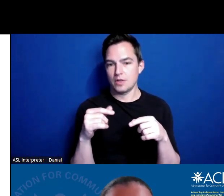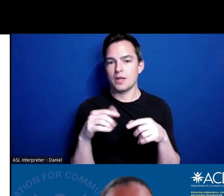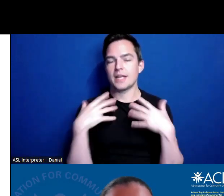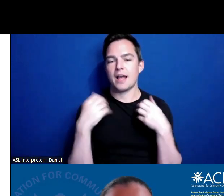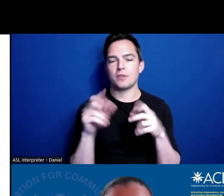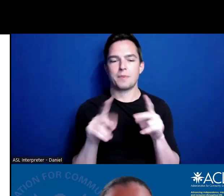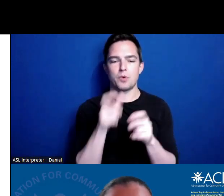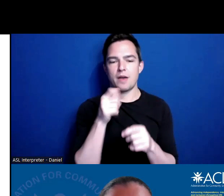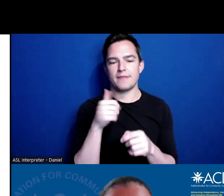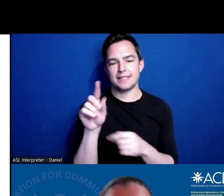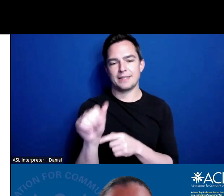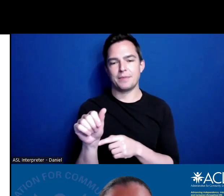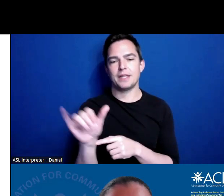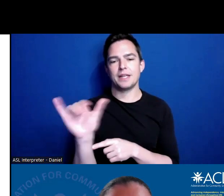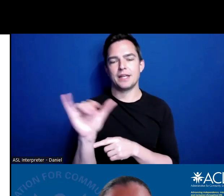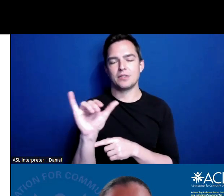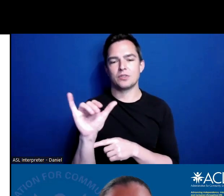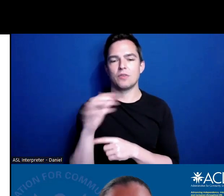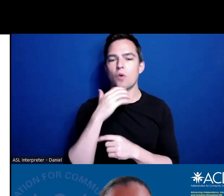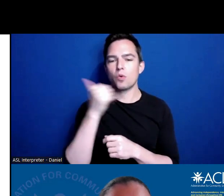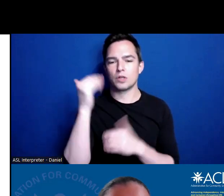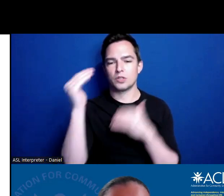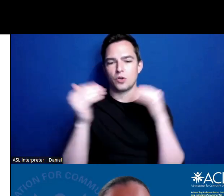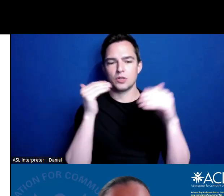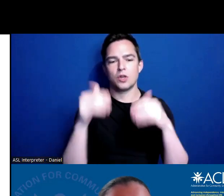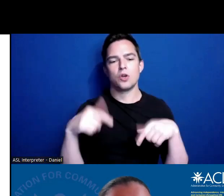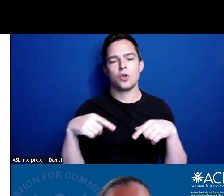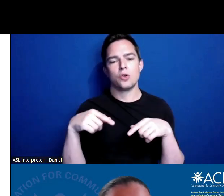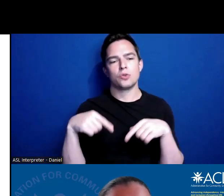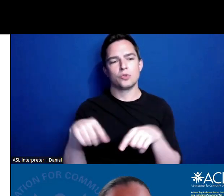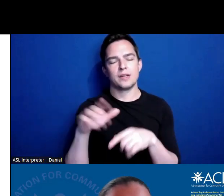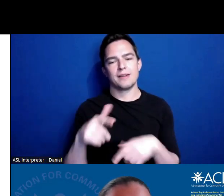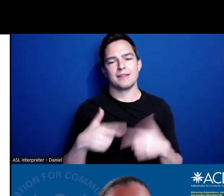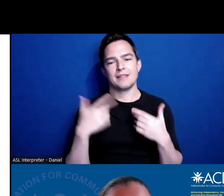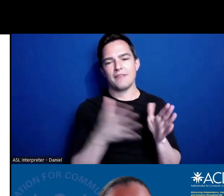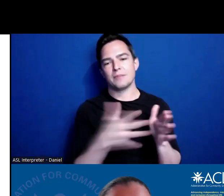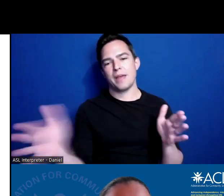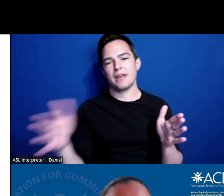with disabilities and of older adults across the lifespan and for their families and caregivers.